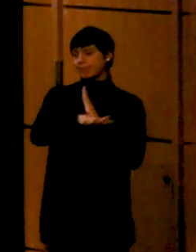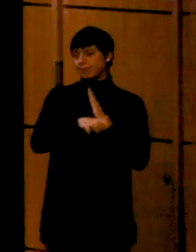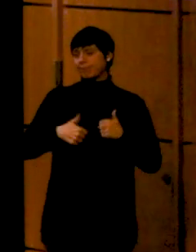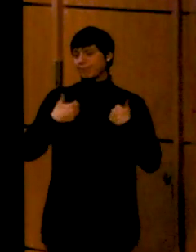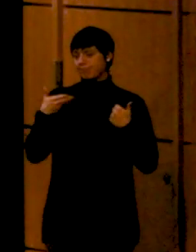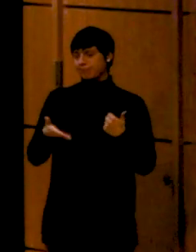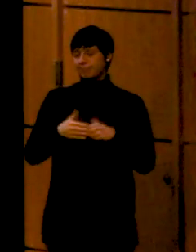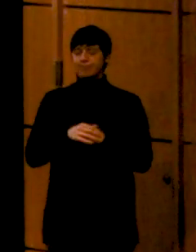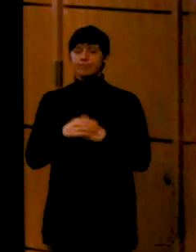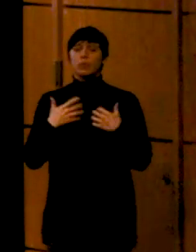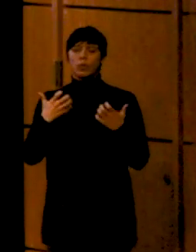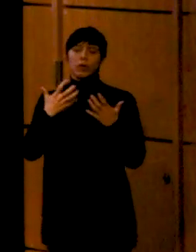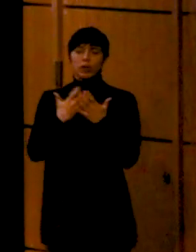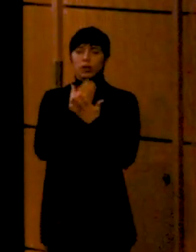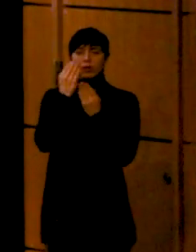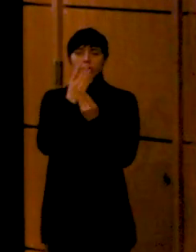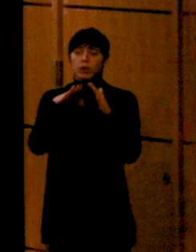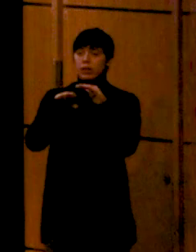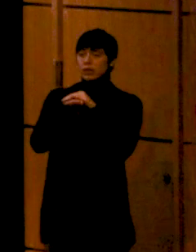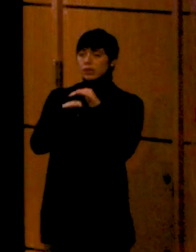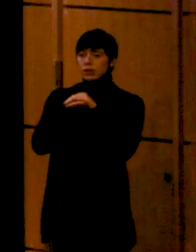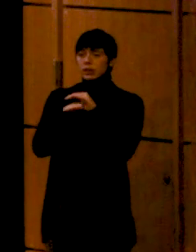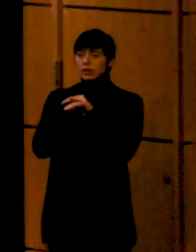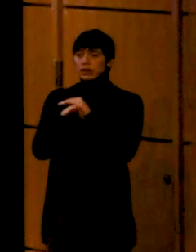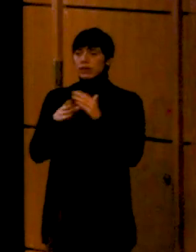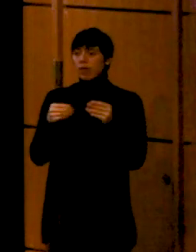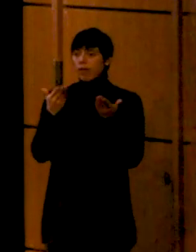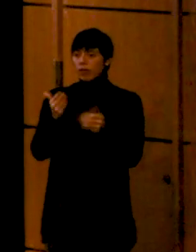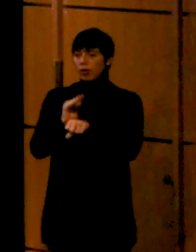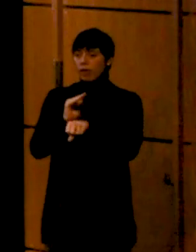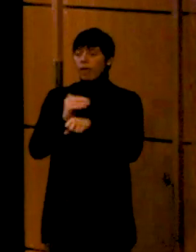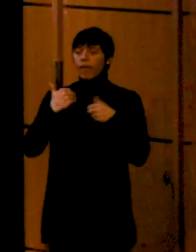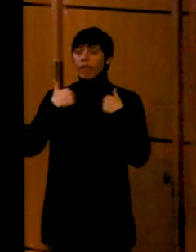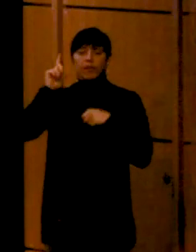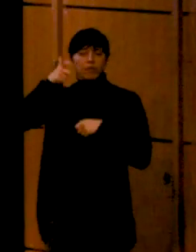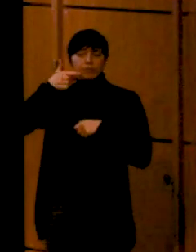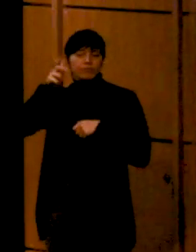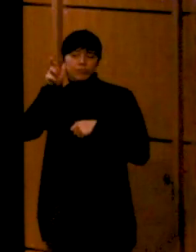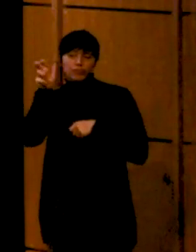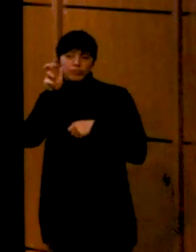T-coil headset and earbud compatible assistant listening devices are available.